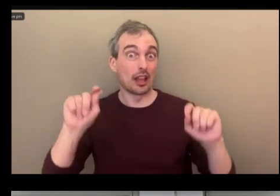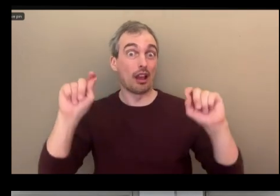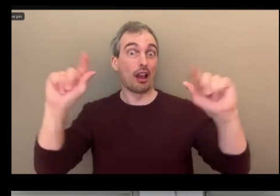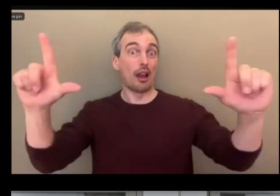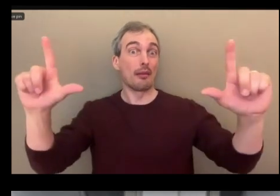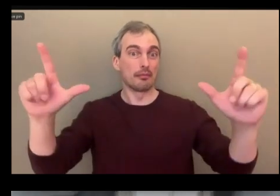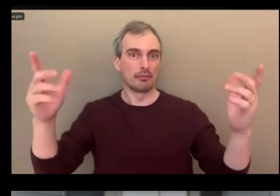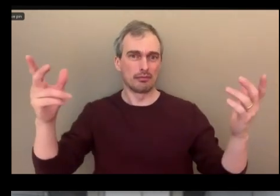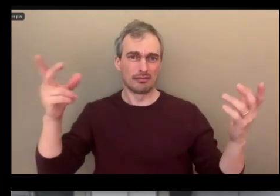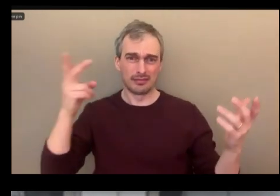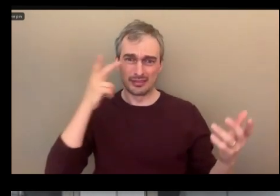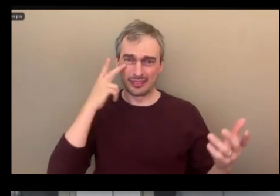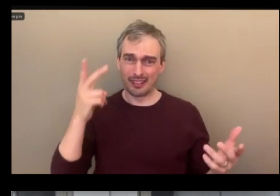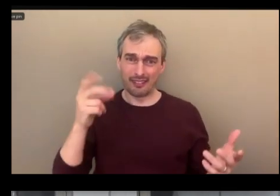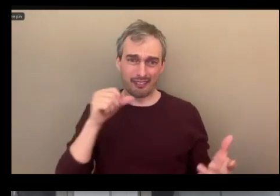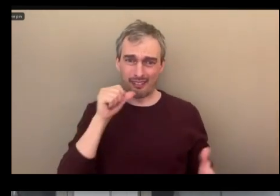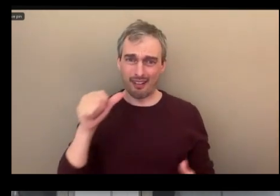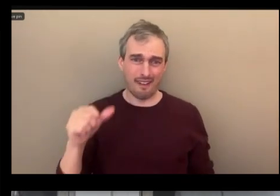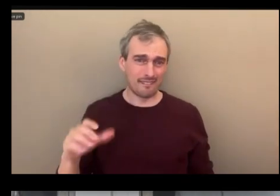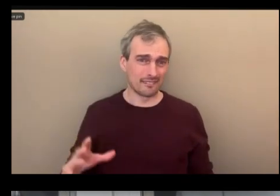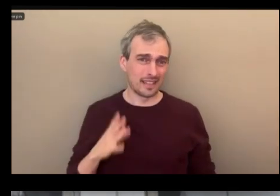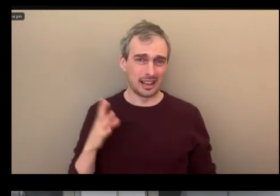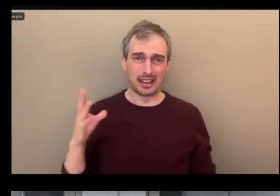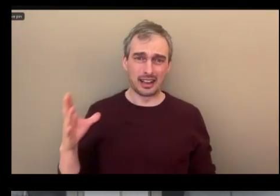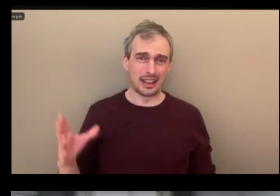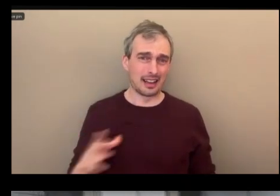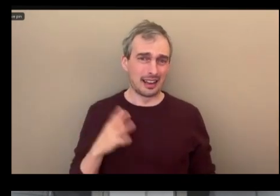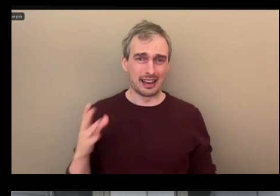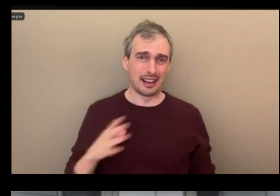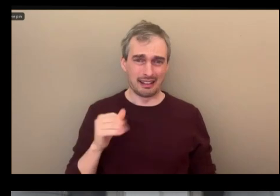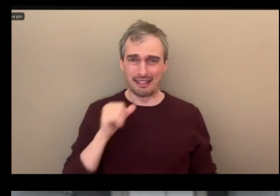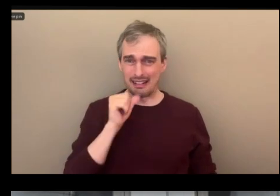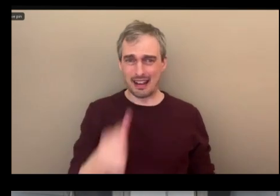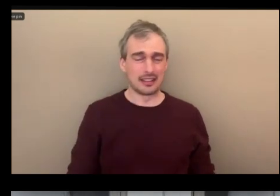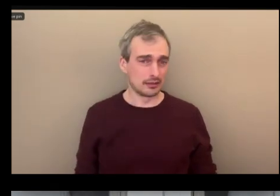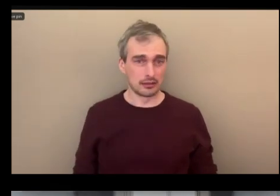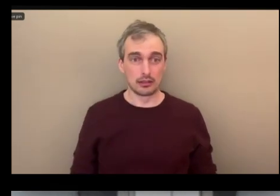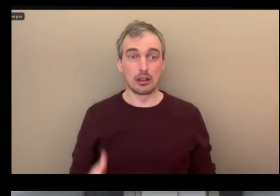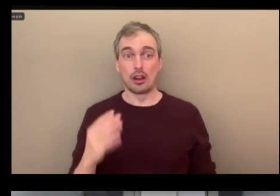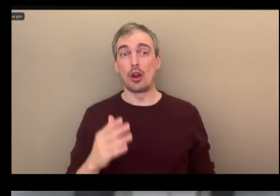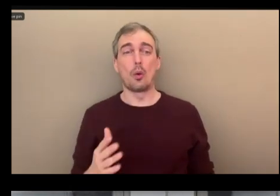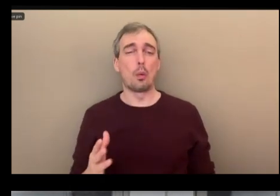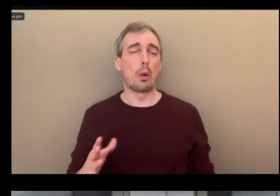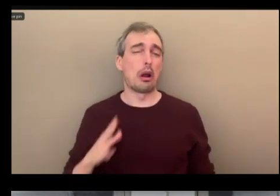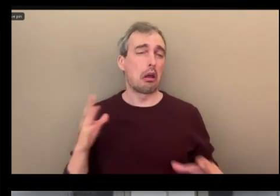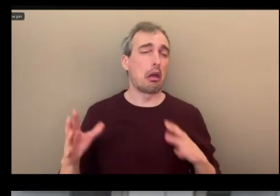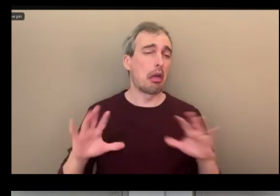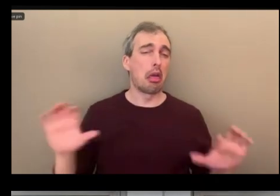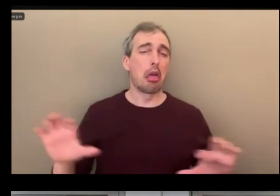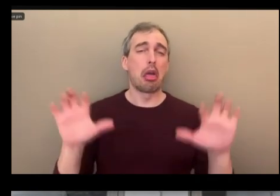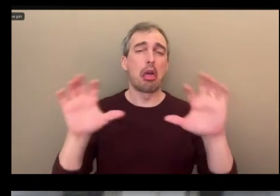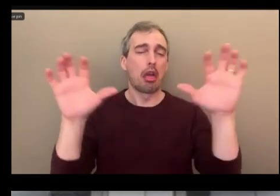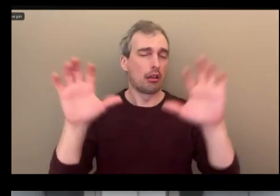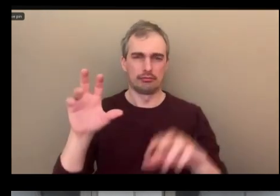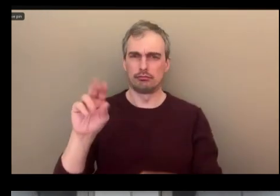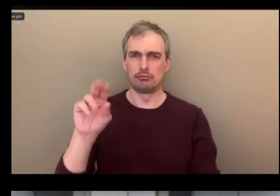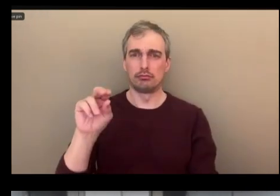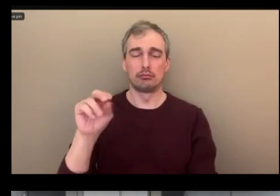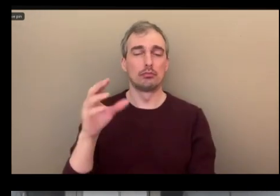We did not want to go over the top. We wanted it to feel like any individual living room. And that's what we did there. So it's a typical couch.